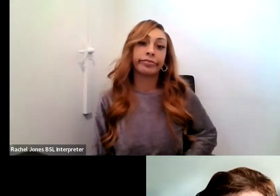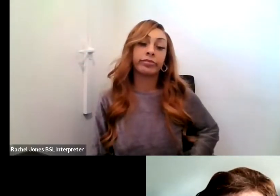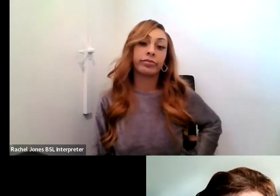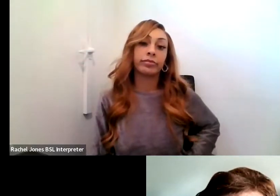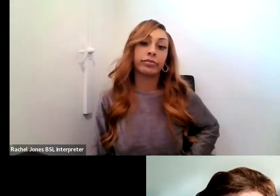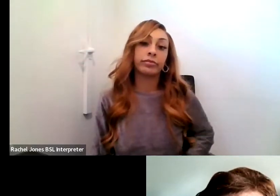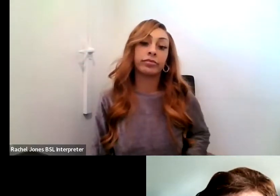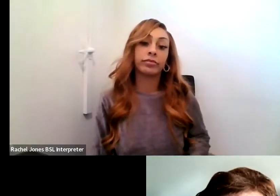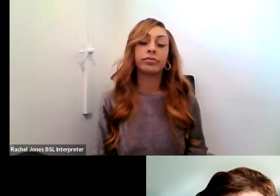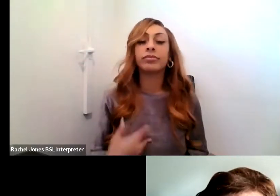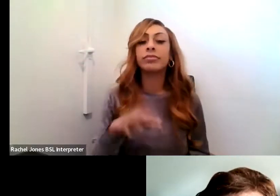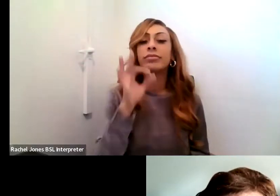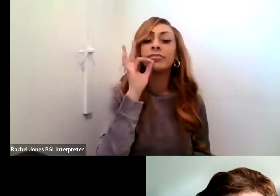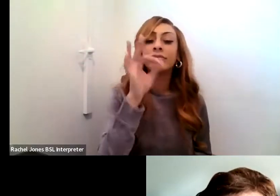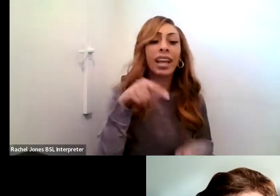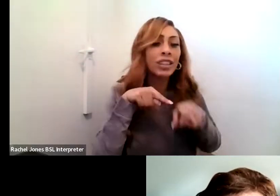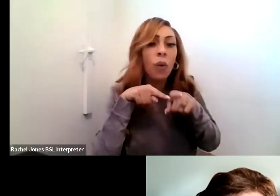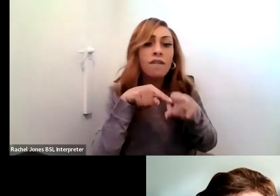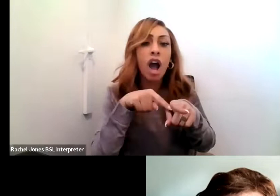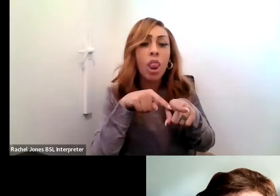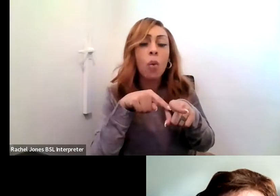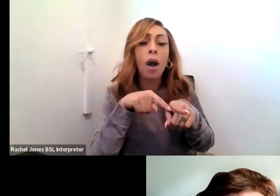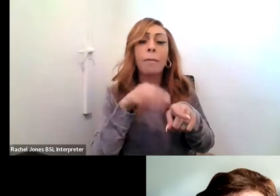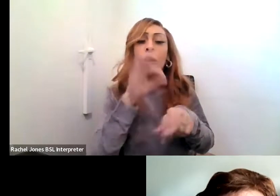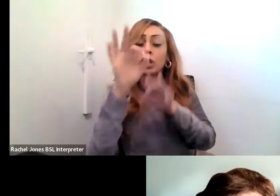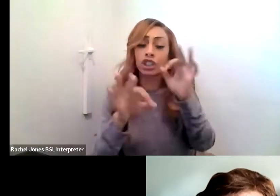Again can I ask a follow-up question really here as well?